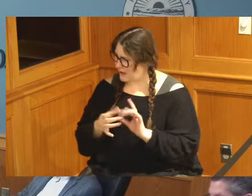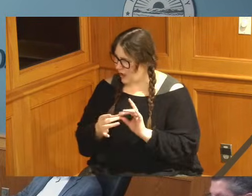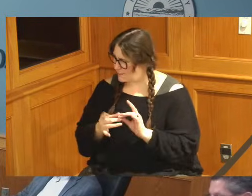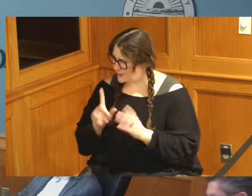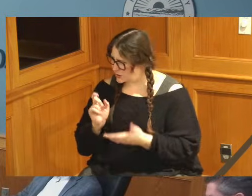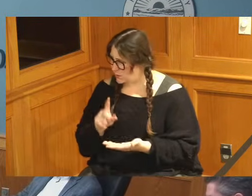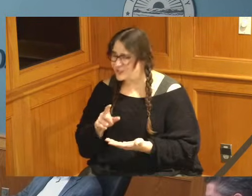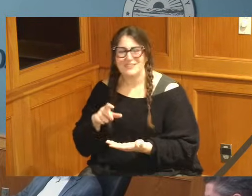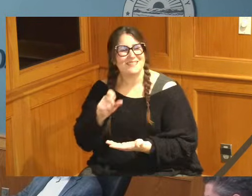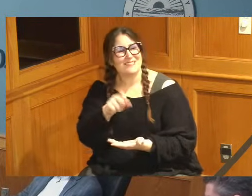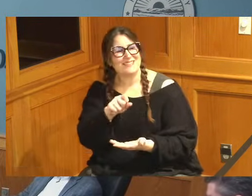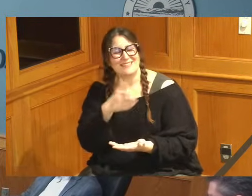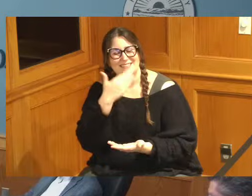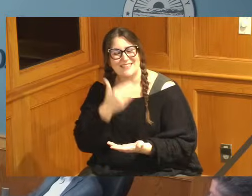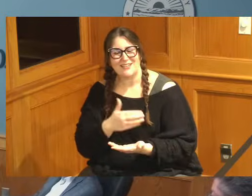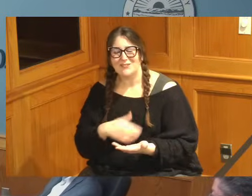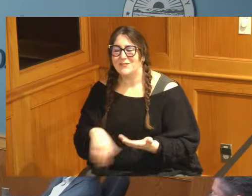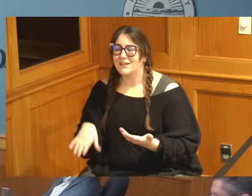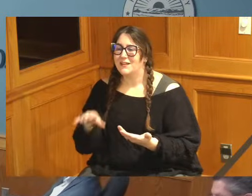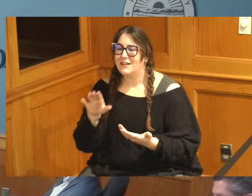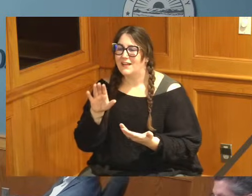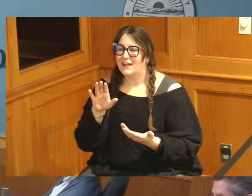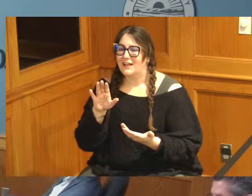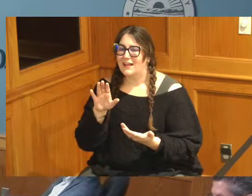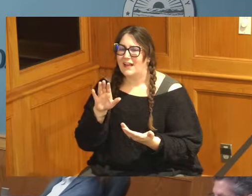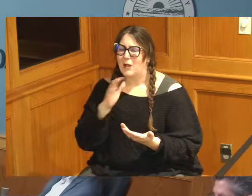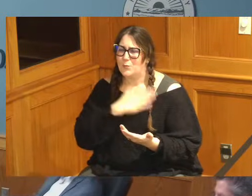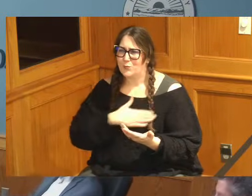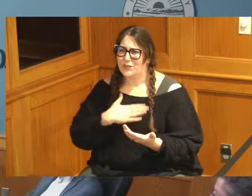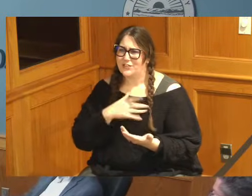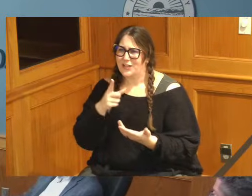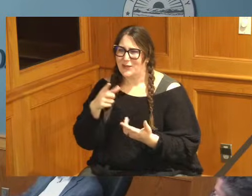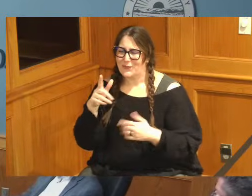Yes, I do. Thank you. Thank you, Luke, for being here. appreciate the presentation. Um,